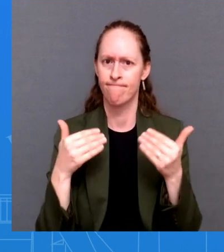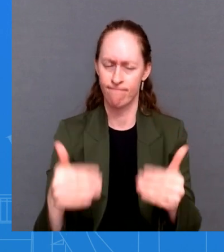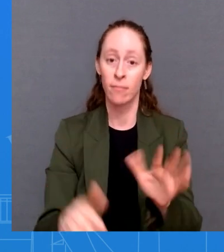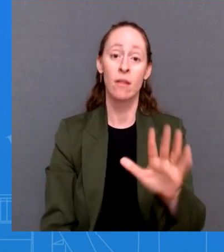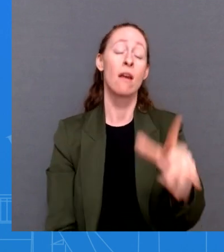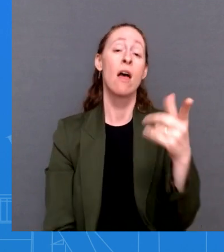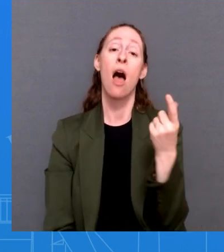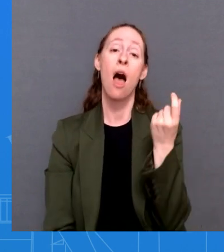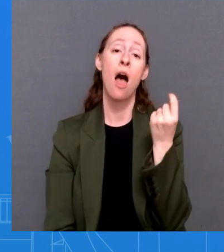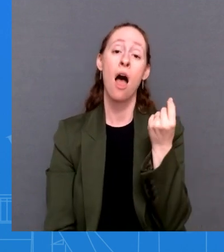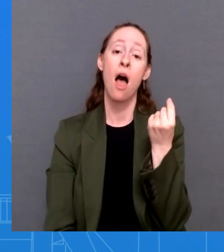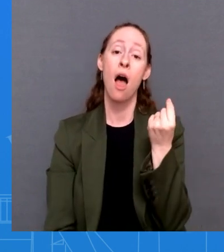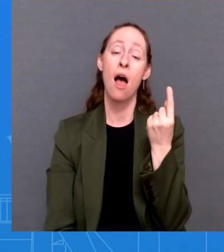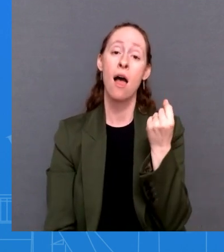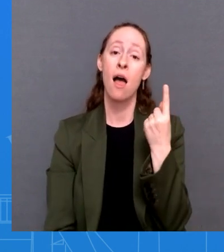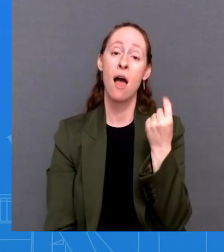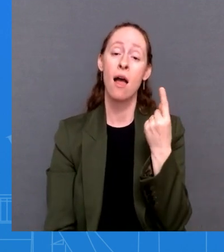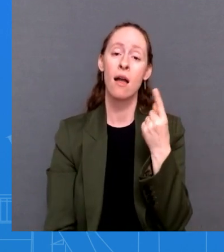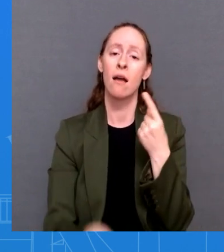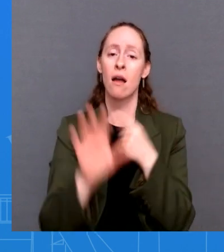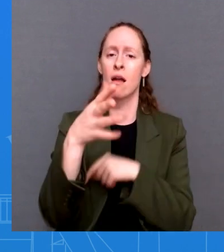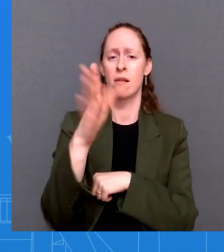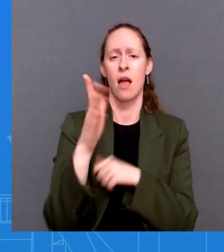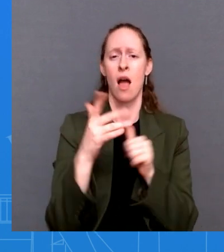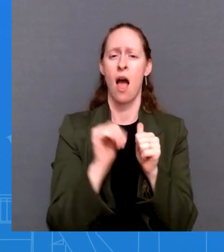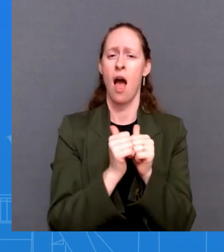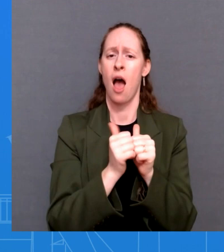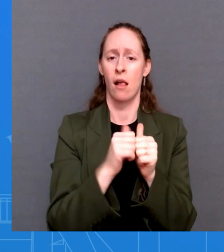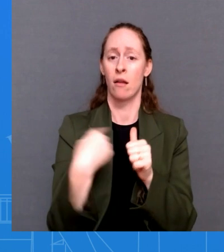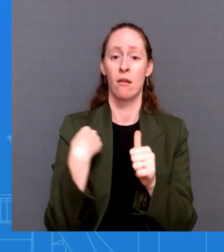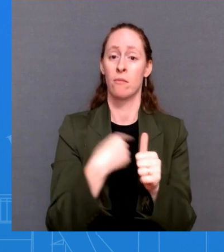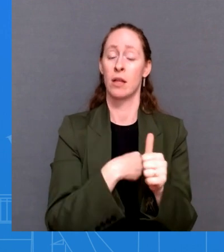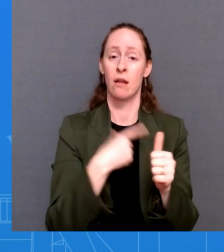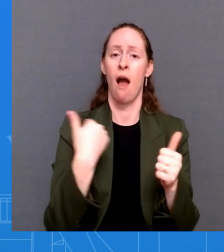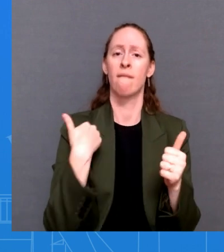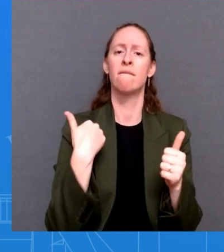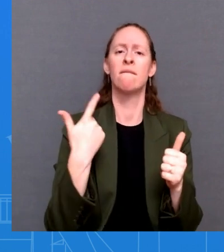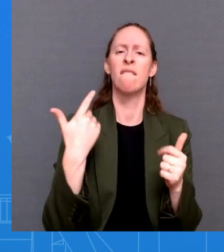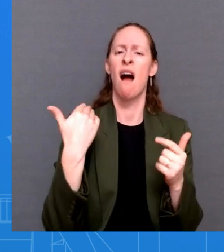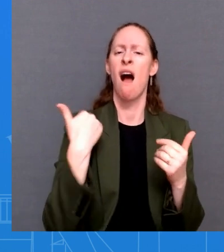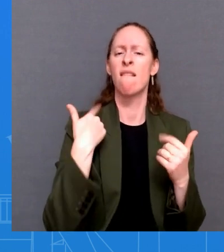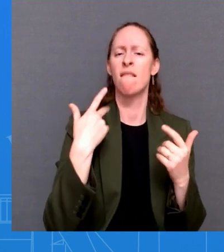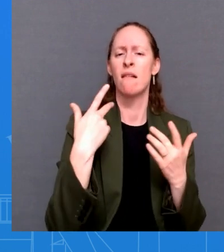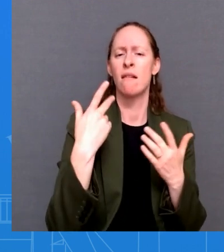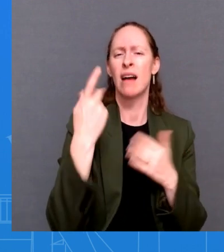that I mentioned early on in Charlotte, as well as the black gay pride events